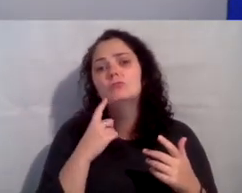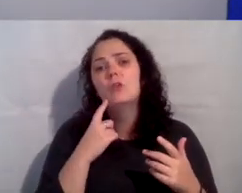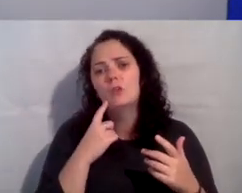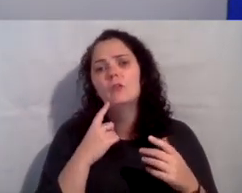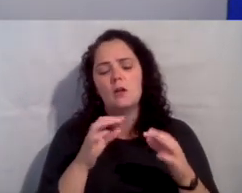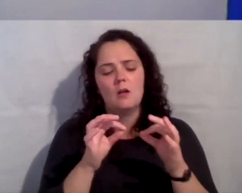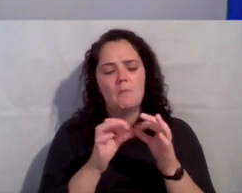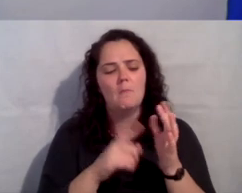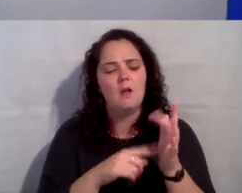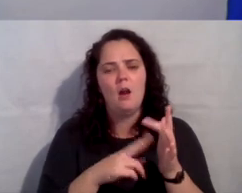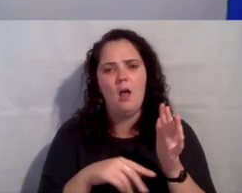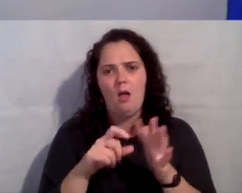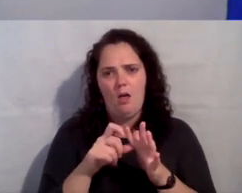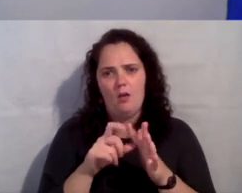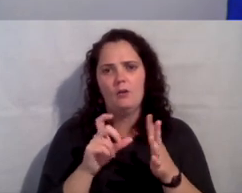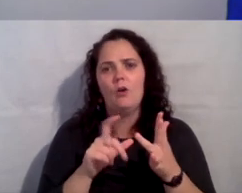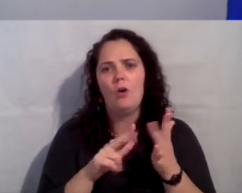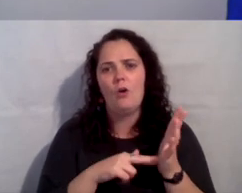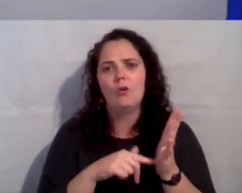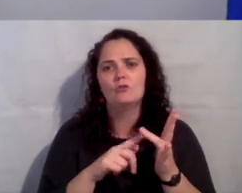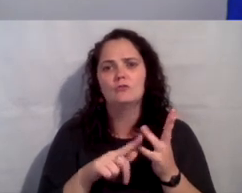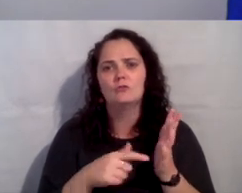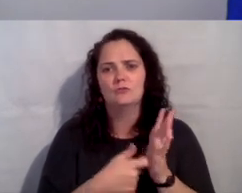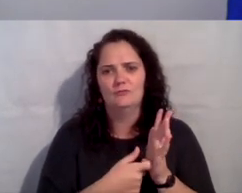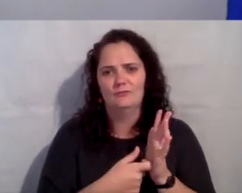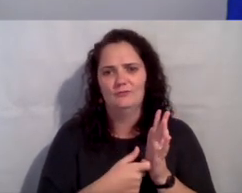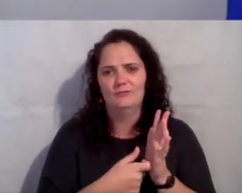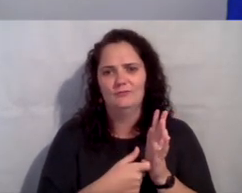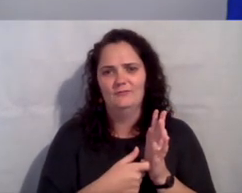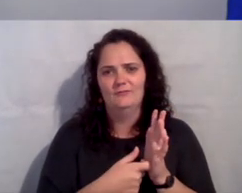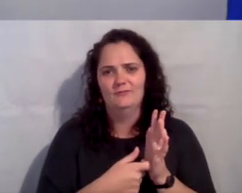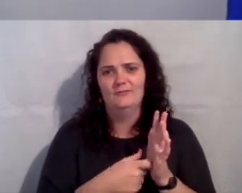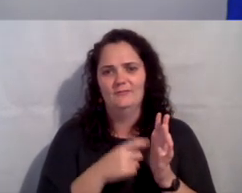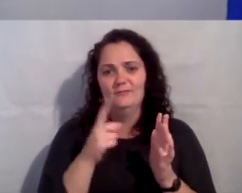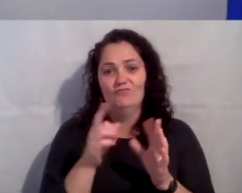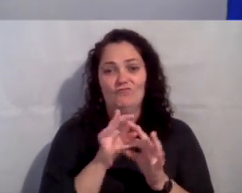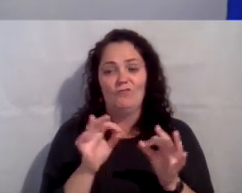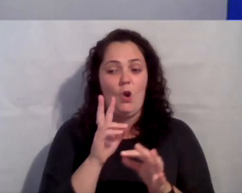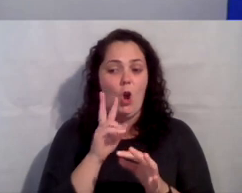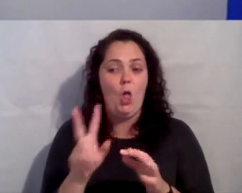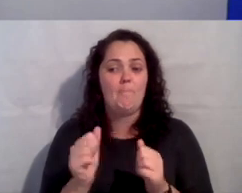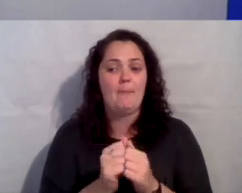which is called a blind contour, where you don't even look at the models –I'm sorry scratch that, you don't look at your paper,